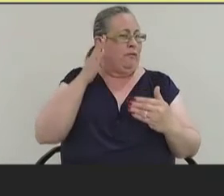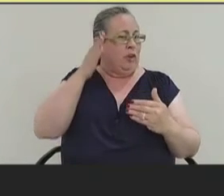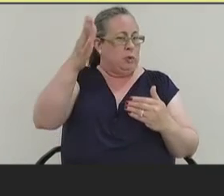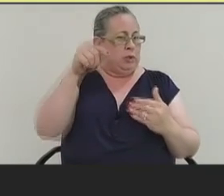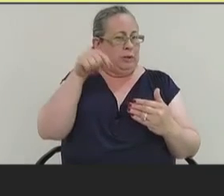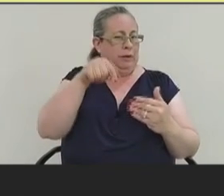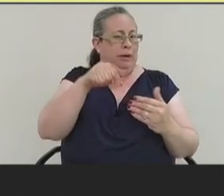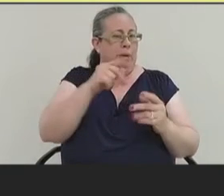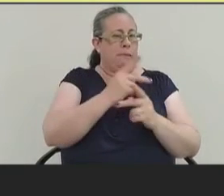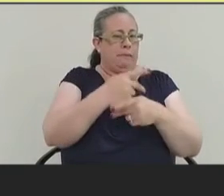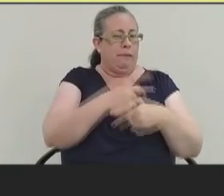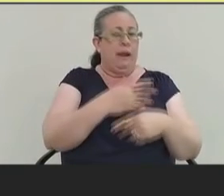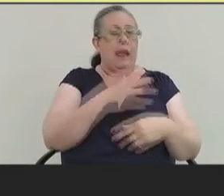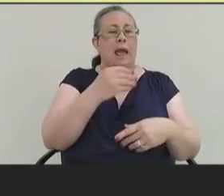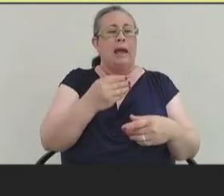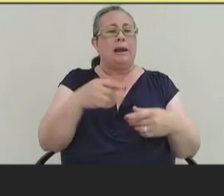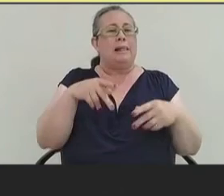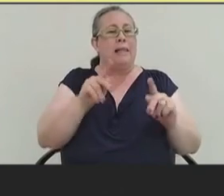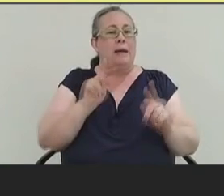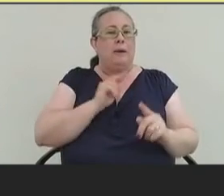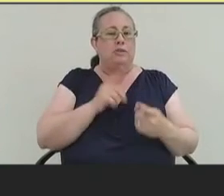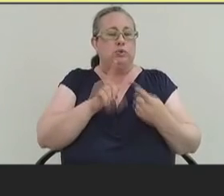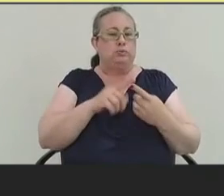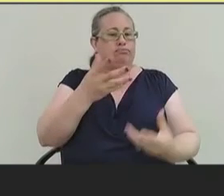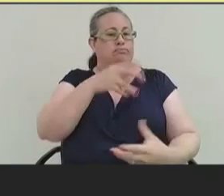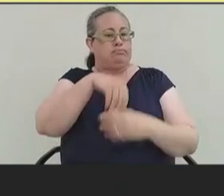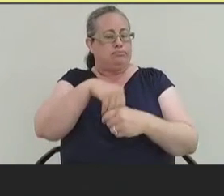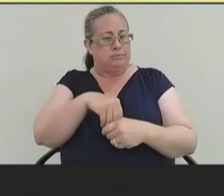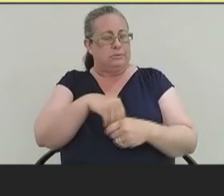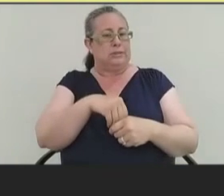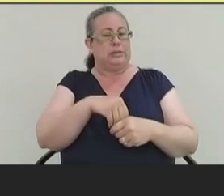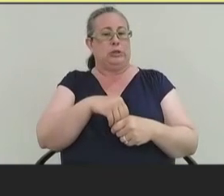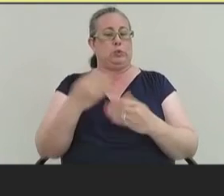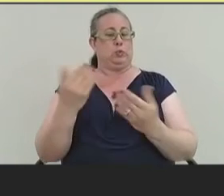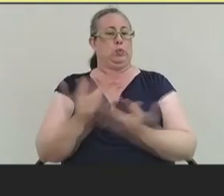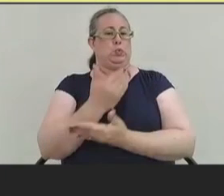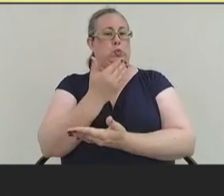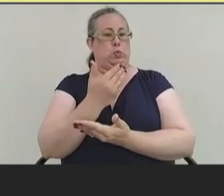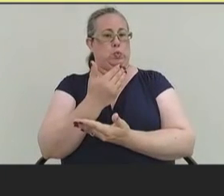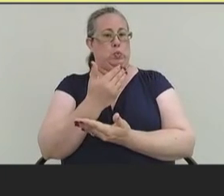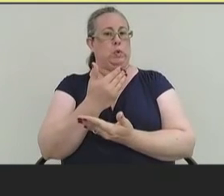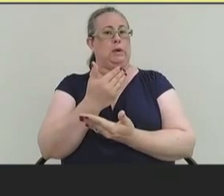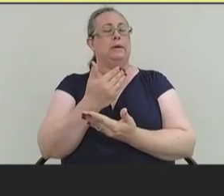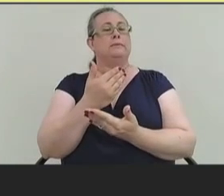to incorporate state of the art digital designs. Cobots, an interesting term for